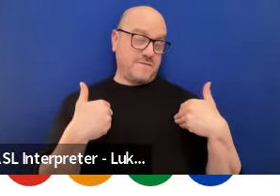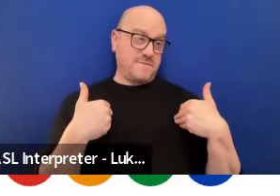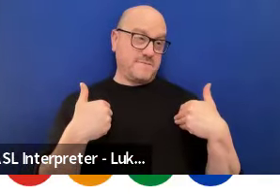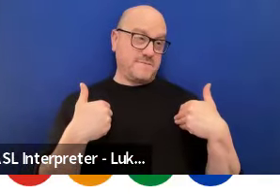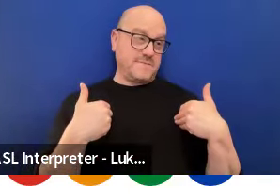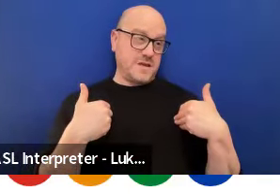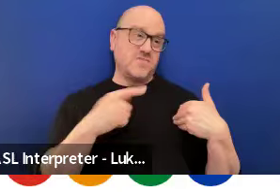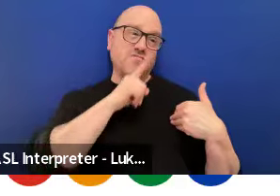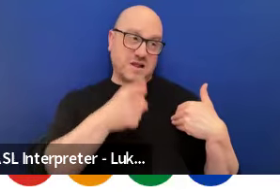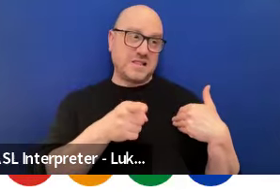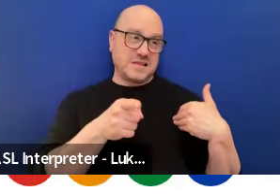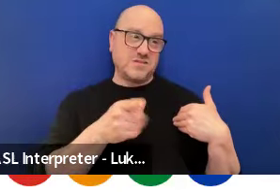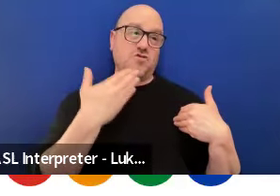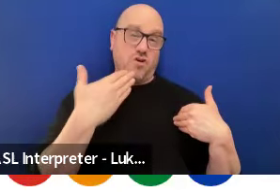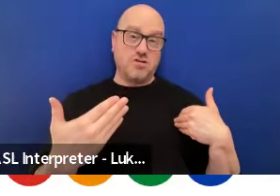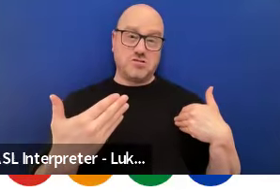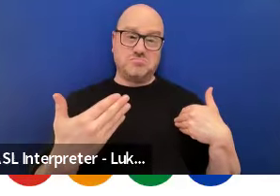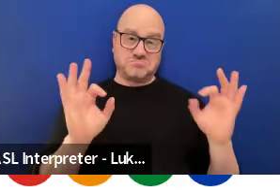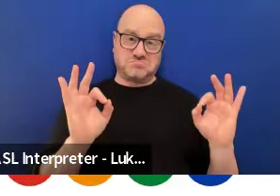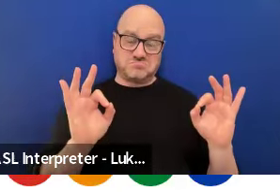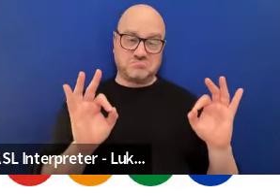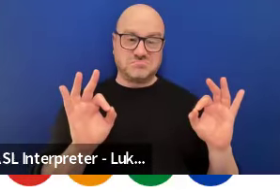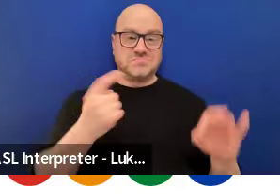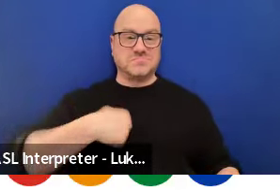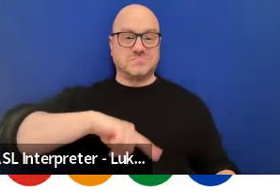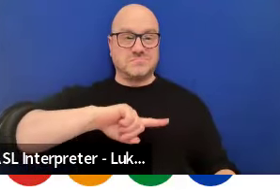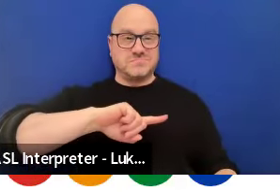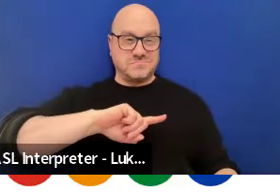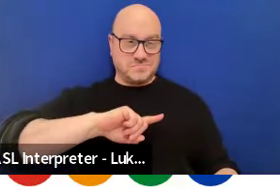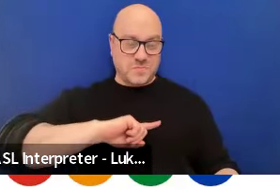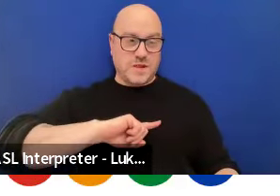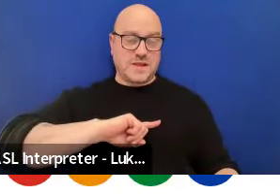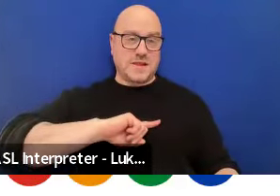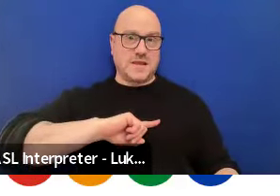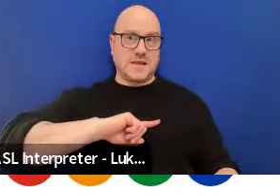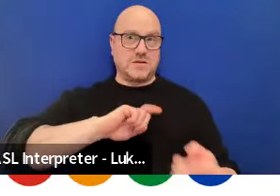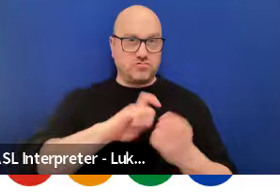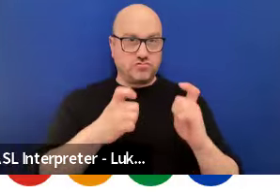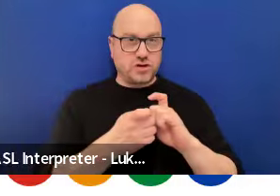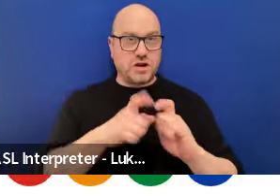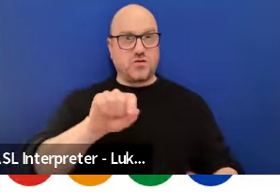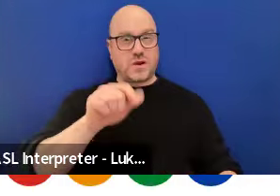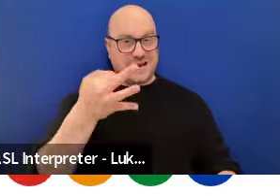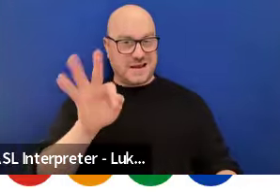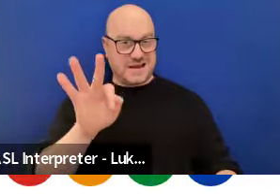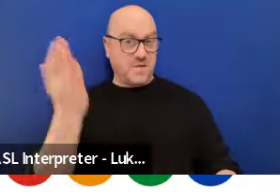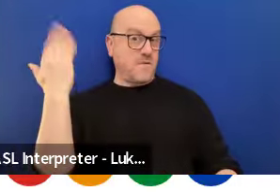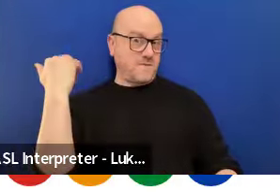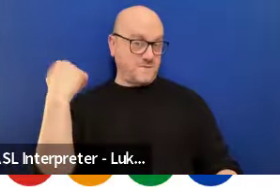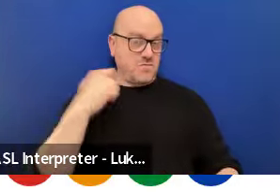WE FEEL GENERALLY THAT THE CURRENT CONTRACTS WE ARE, BY AND LARGE, PRETTY GOOD.